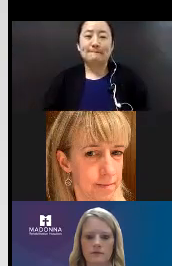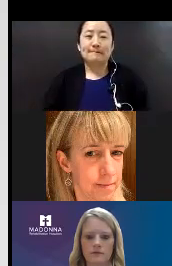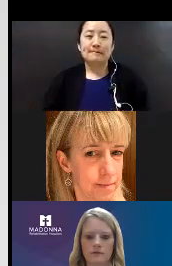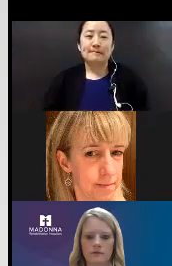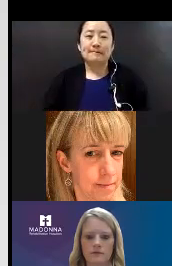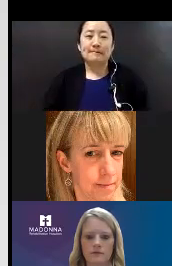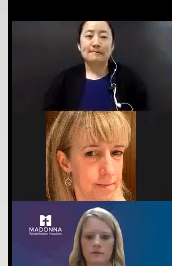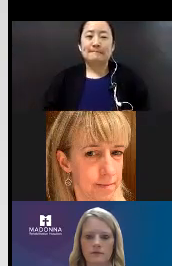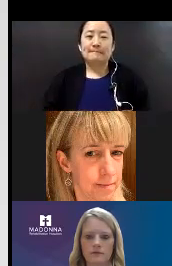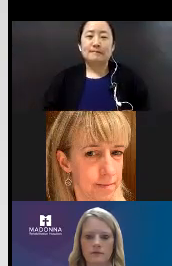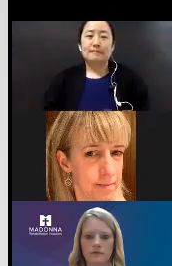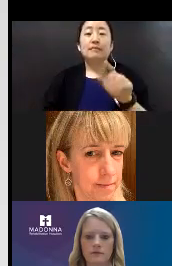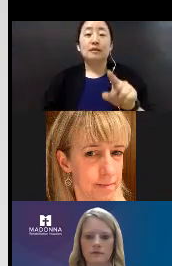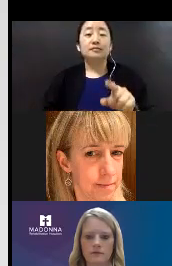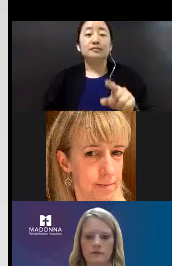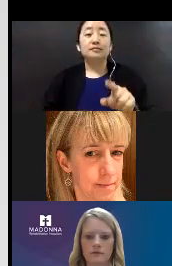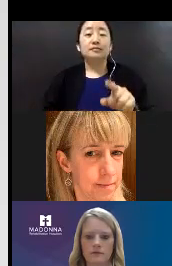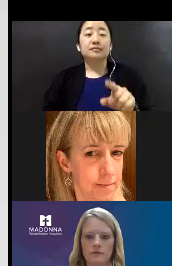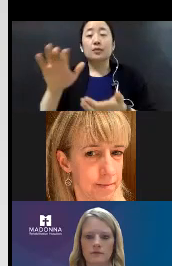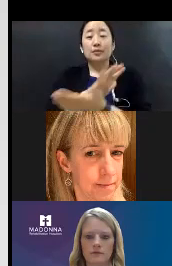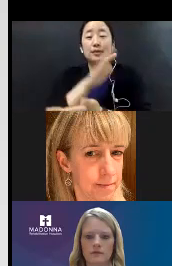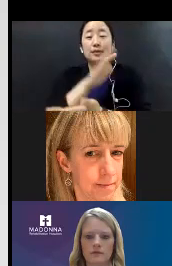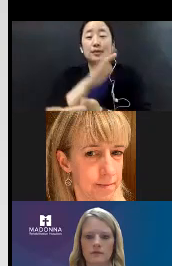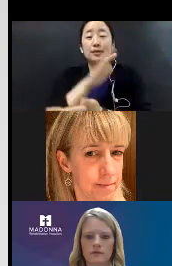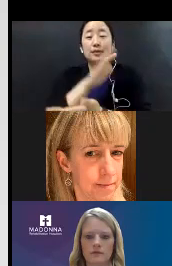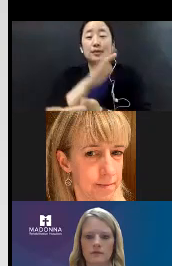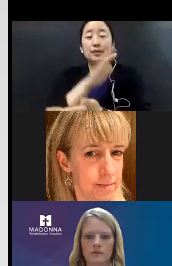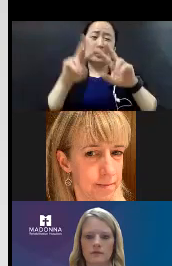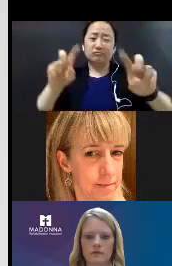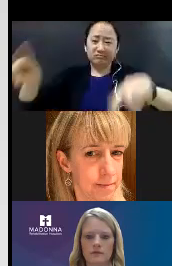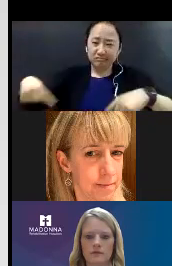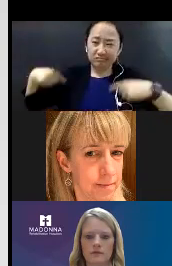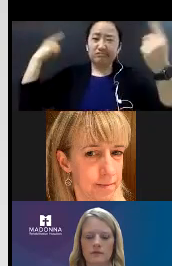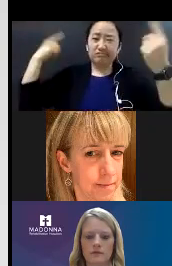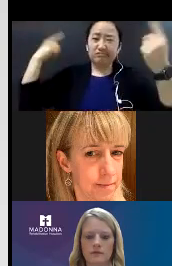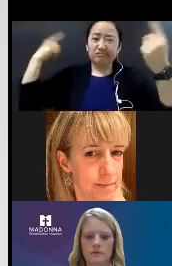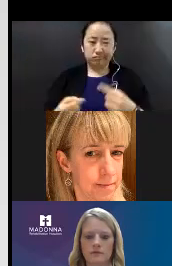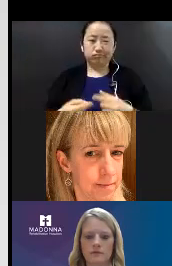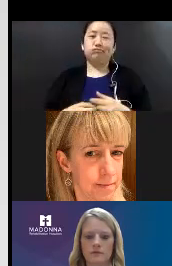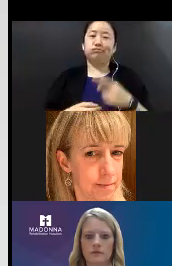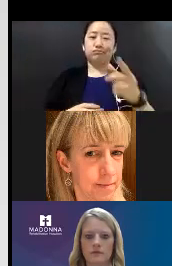WE HAVE DONE THESE PAPER/PENCIL HOME ASSESSMENTS FOR A LONG, LONG TIME. IT HELPS US GATHER INFORMATION.